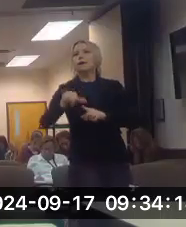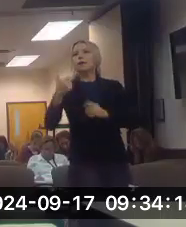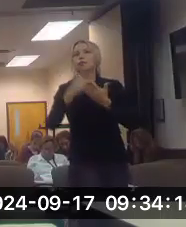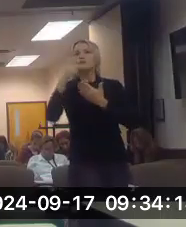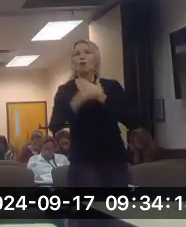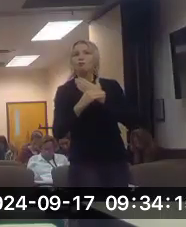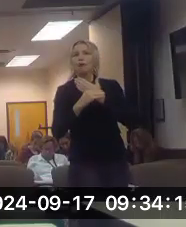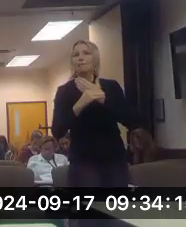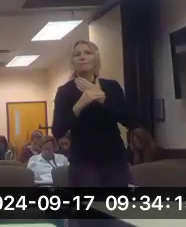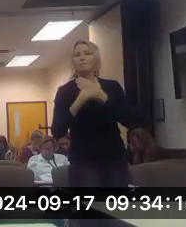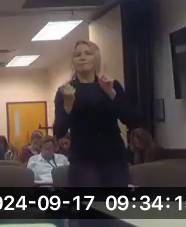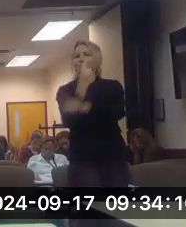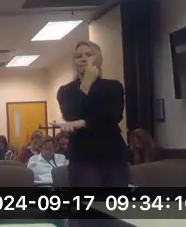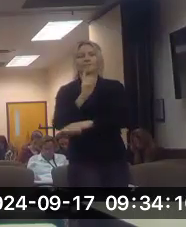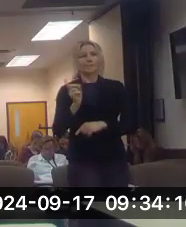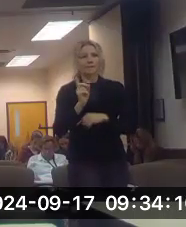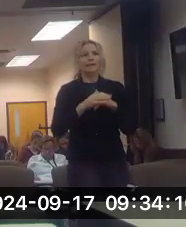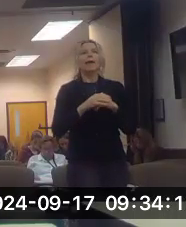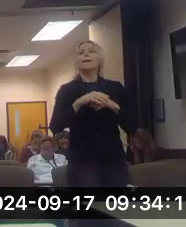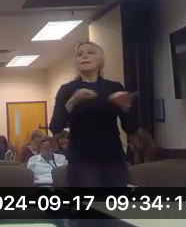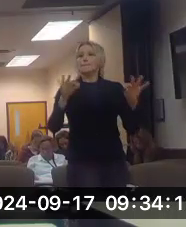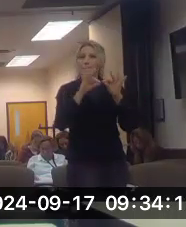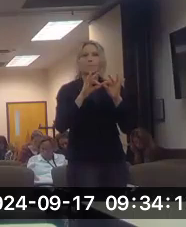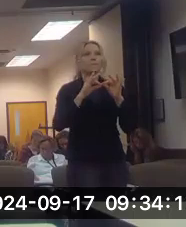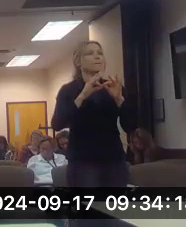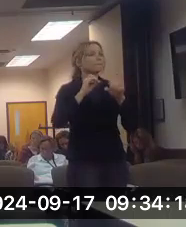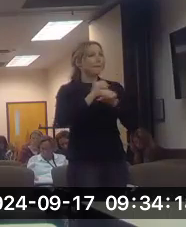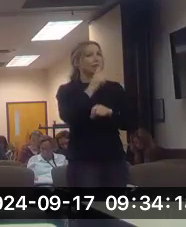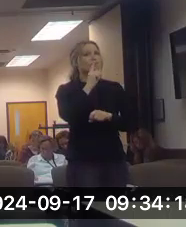Reginald Parson: implementing strict guardrails to ensure the funds. Integrity is paramount.